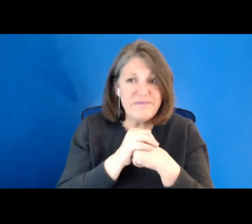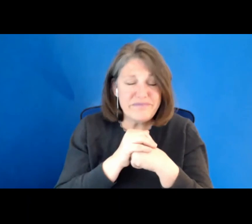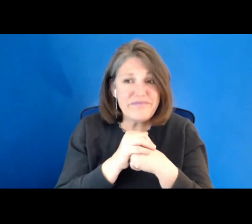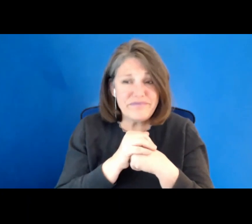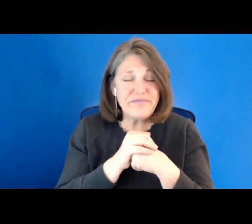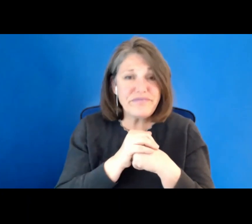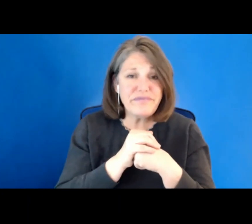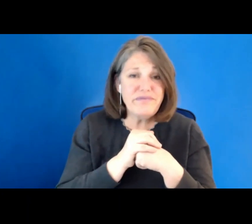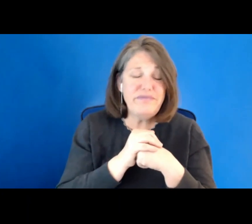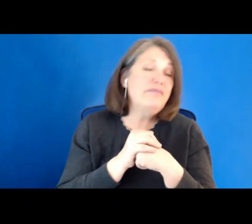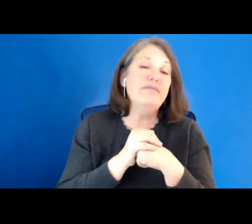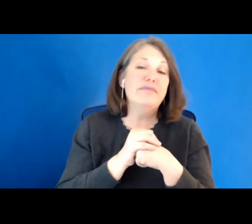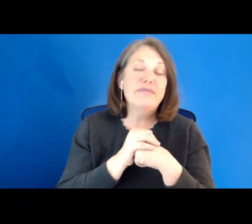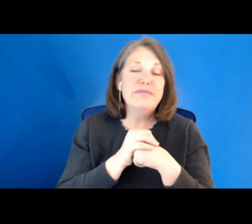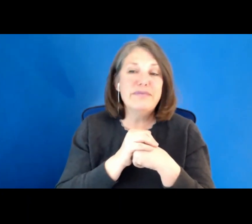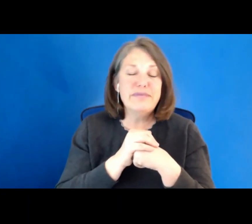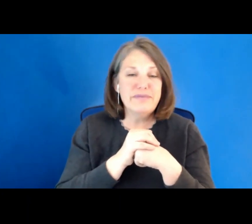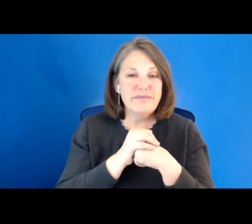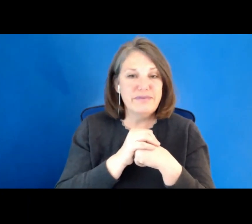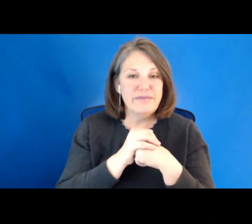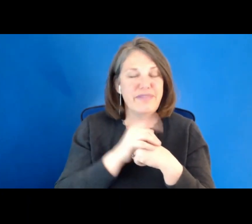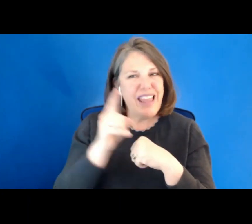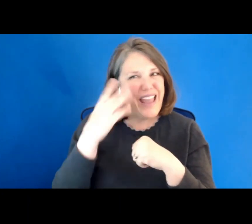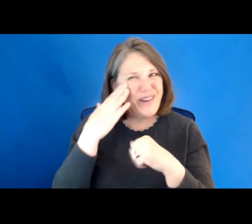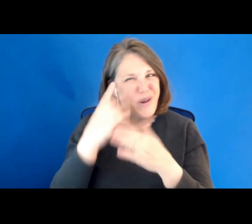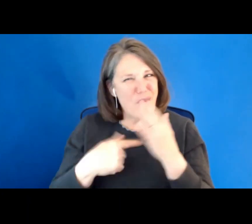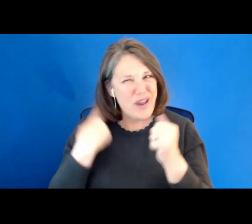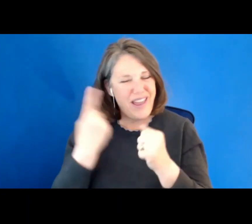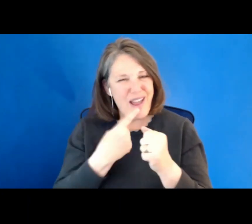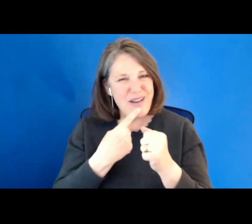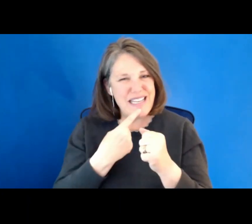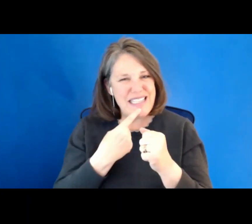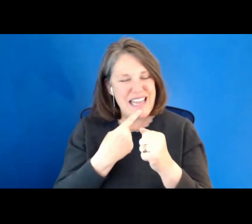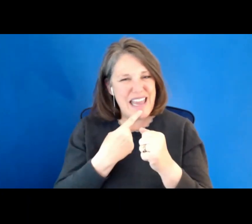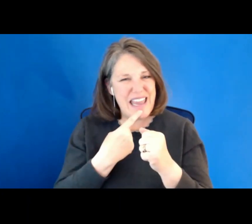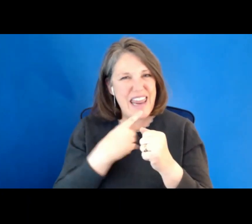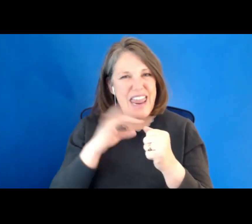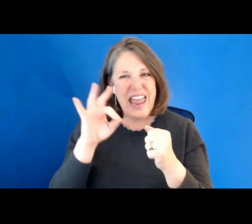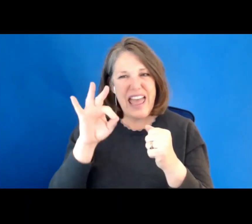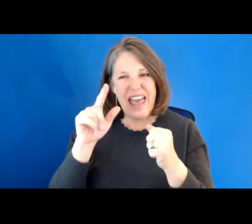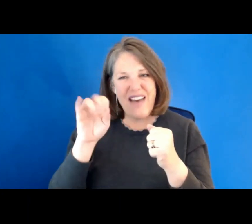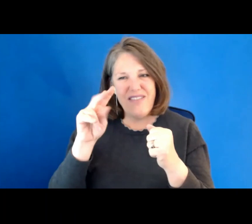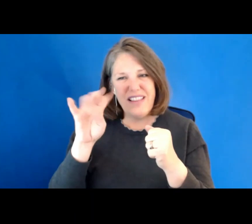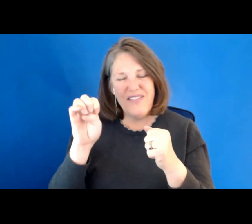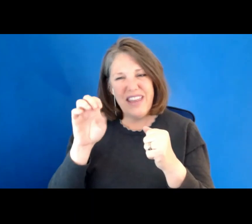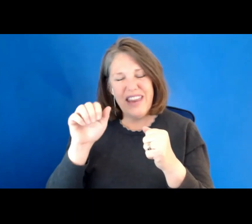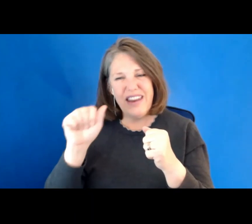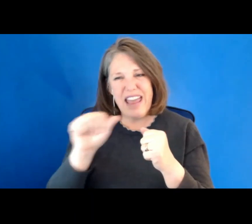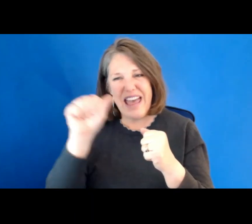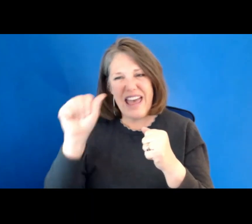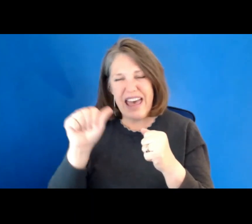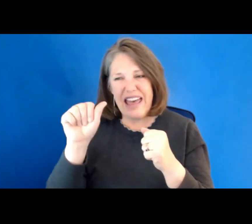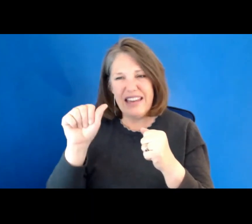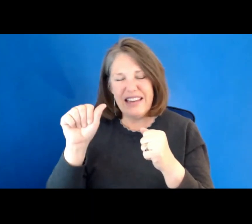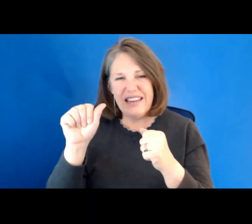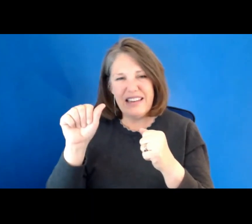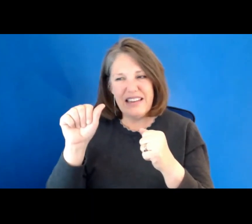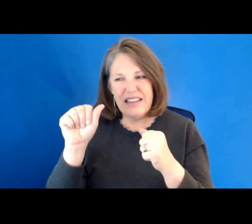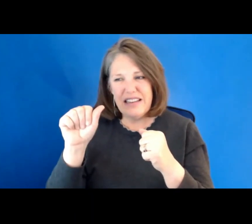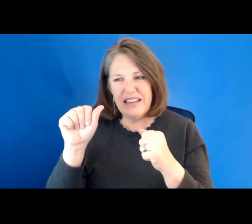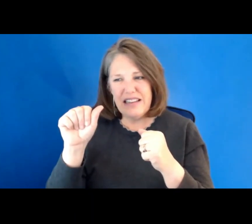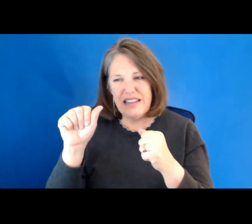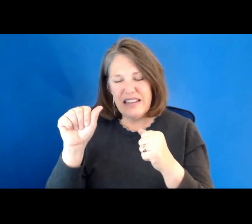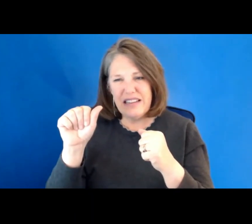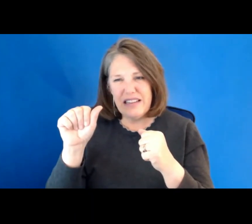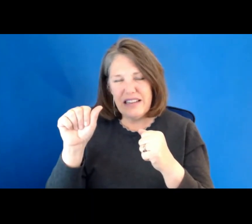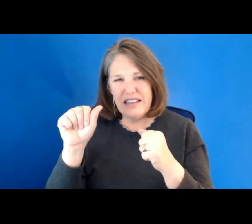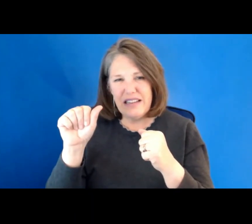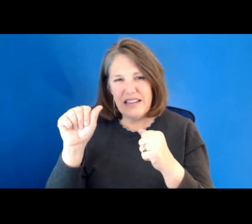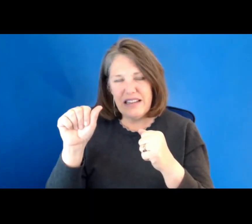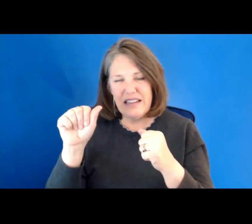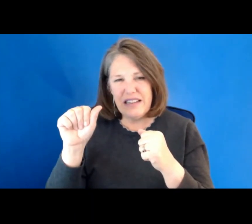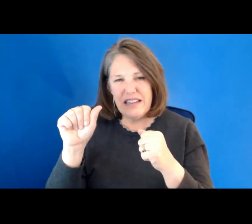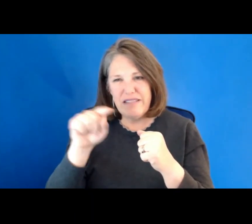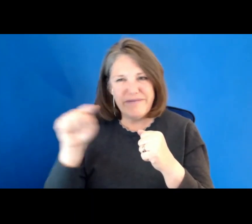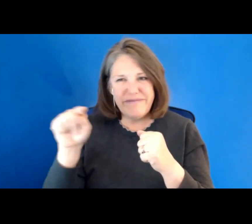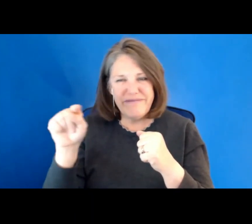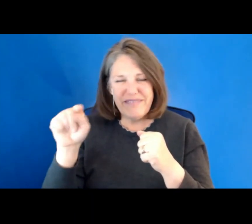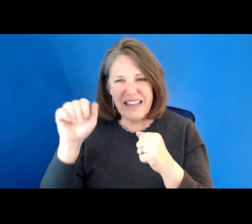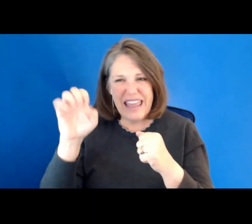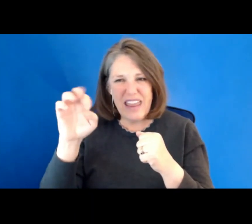17:48:09 And you know what I would say? FLEVINE@AERA.NET 17:48:13 If you have additional questions.